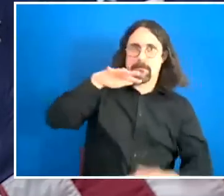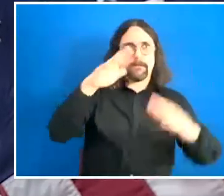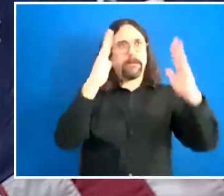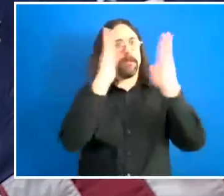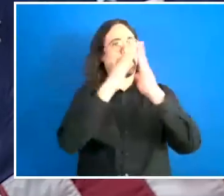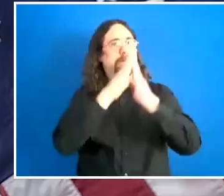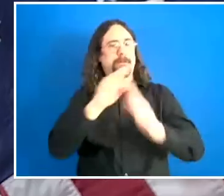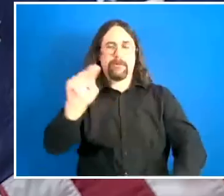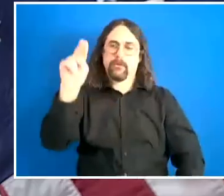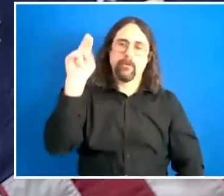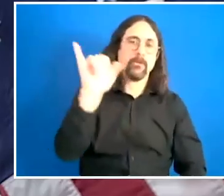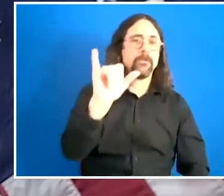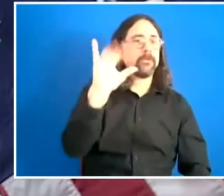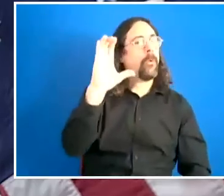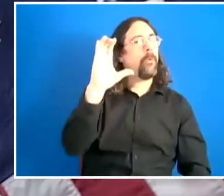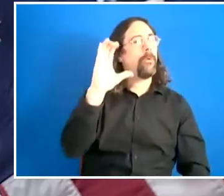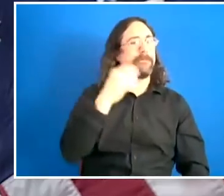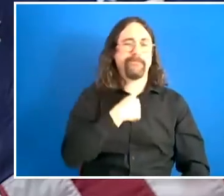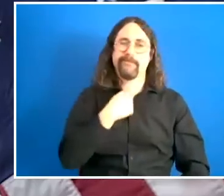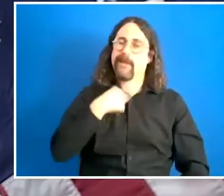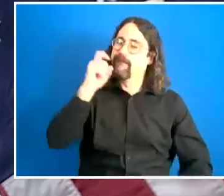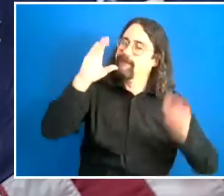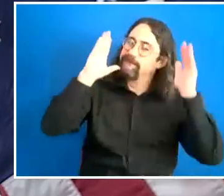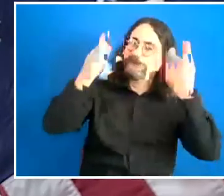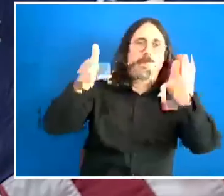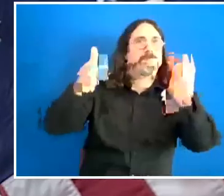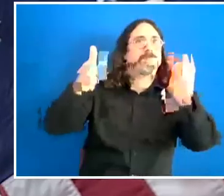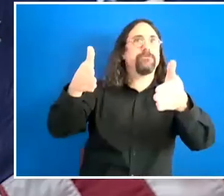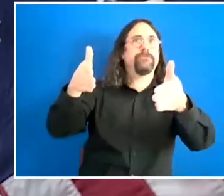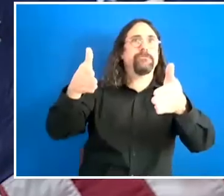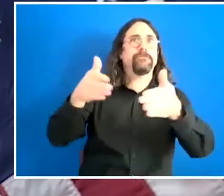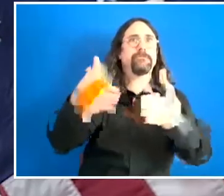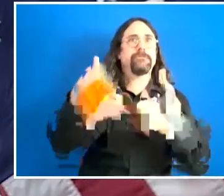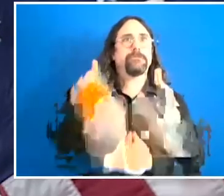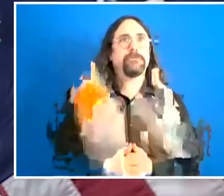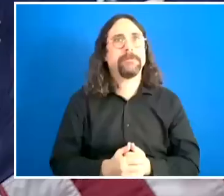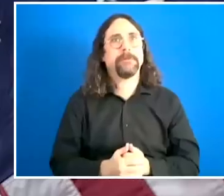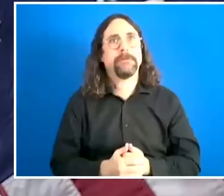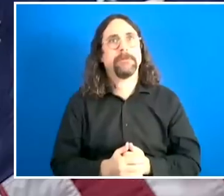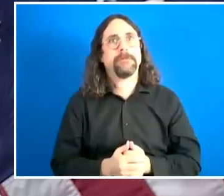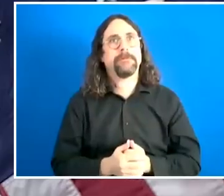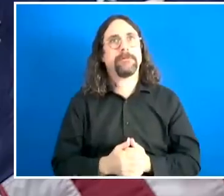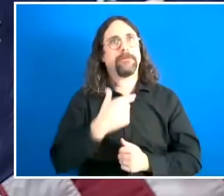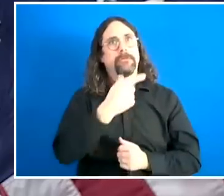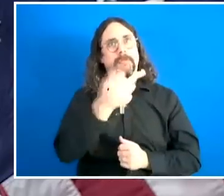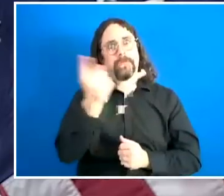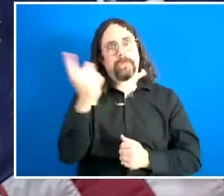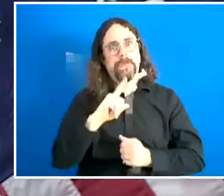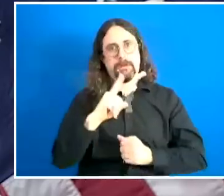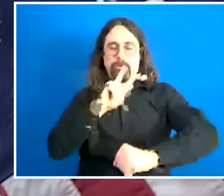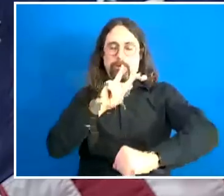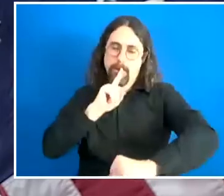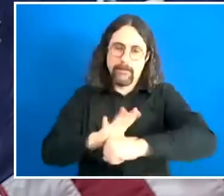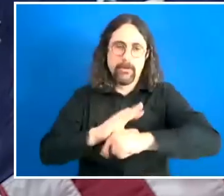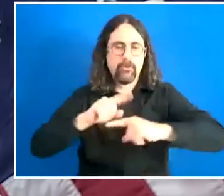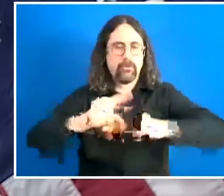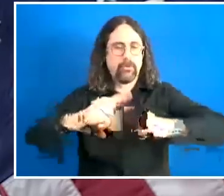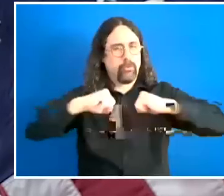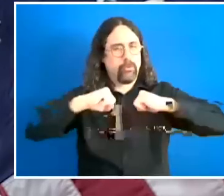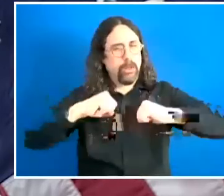GOVERNMENT WE'RE COMMITTED TO PROTECTING YOU, WE'RE COMMITTED TO MAKING SURE THAT THE TESTING THAT WE NEED ONE WAY OR ANTOHE R, WE ARE GOING TO